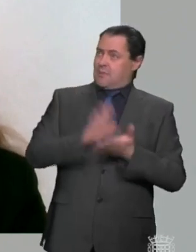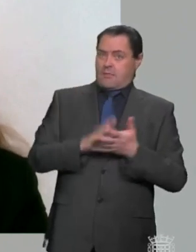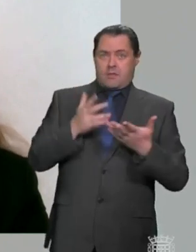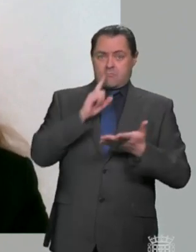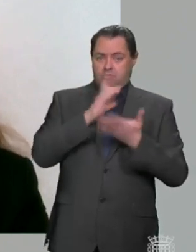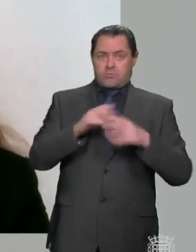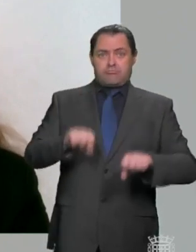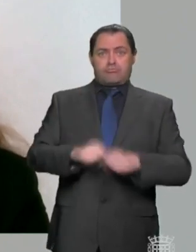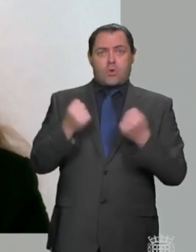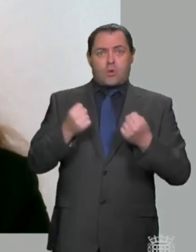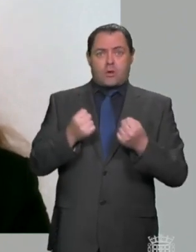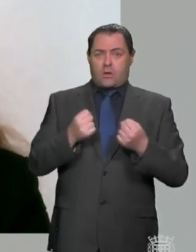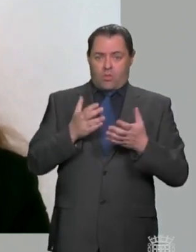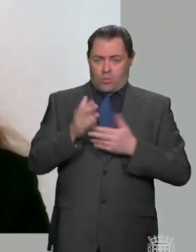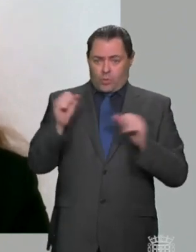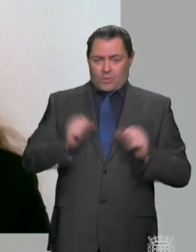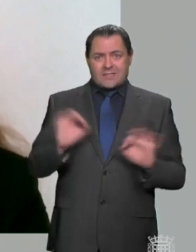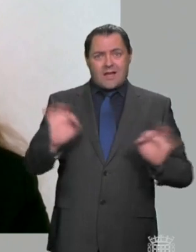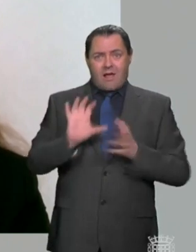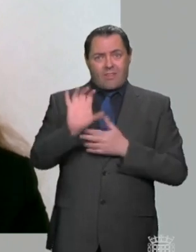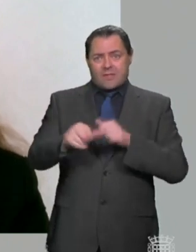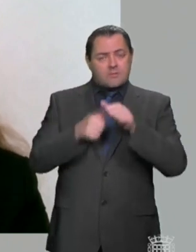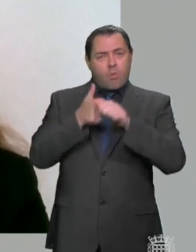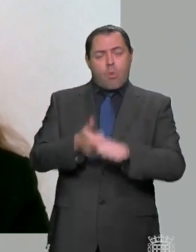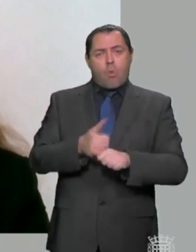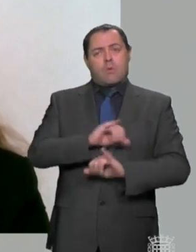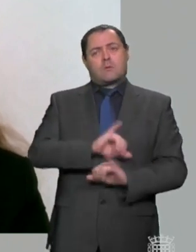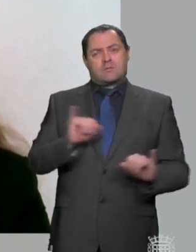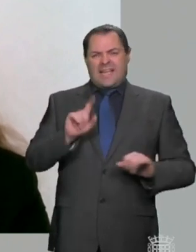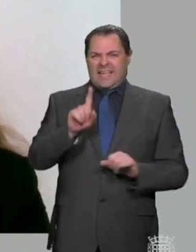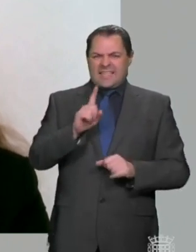nothing this winter. His words and deeds are as unfaithful as his principles and beliefs. He has